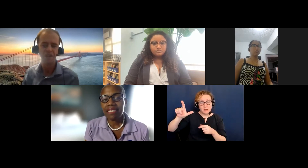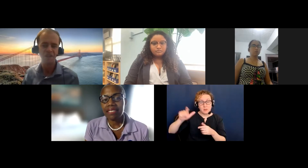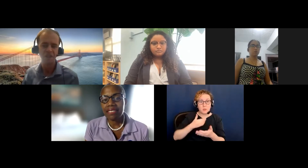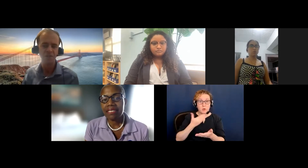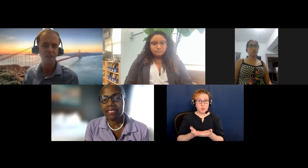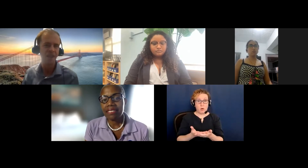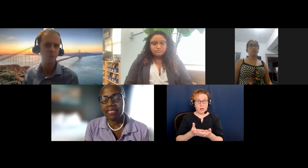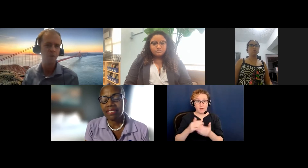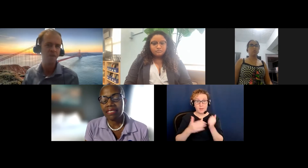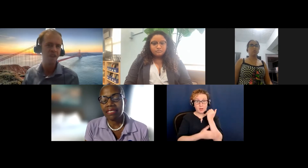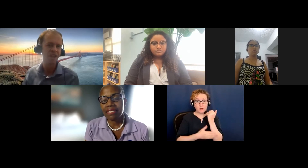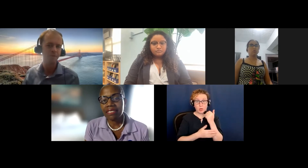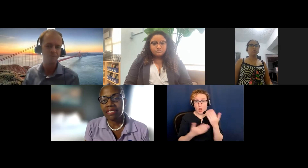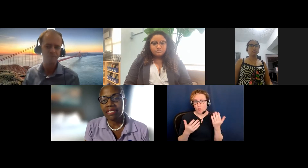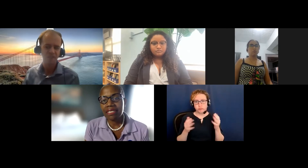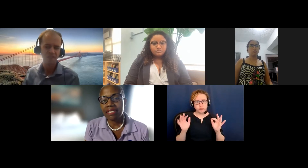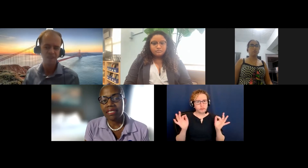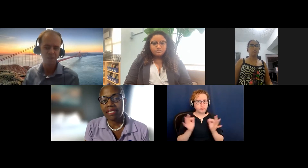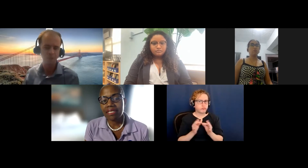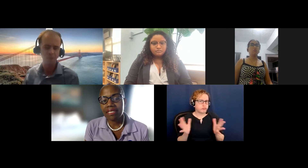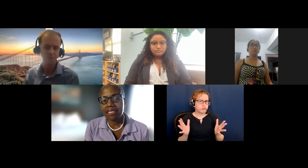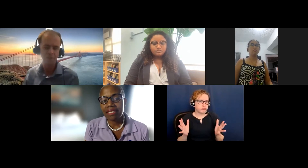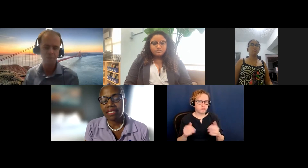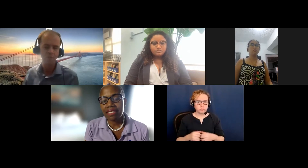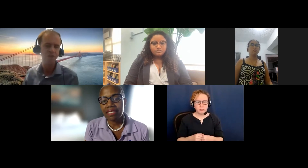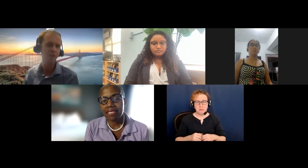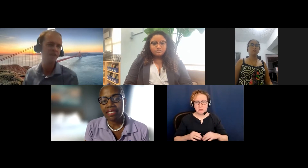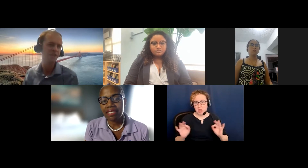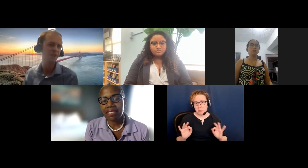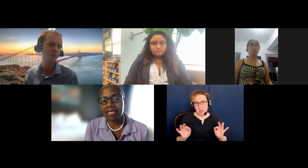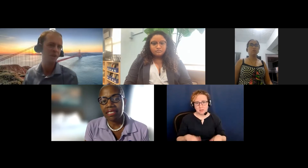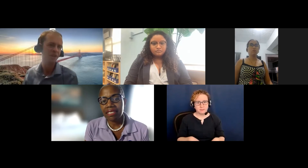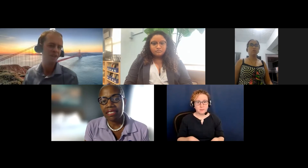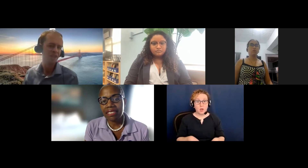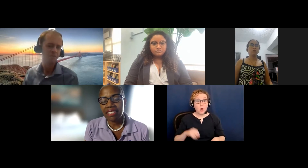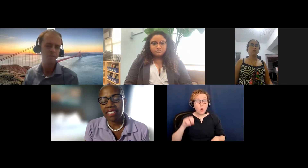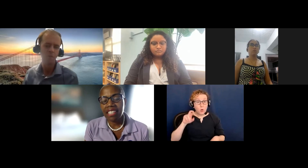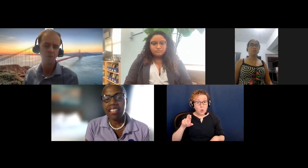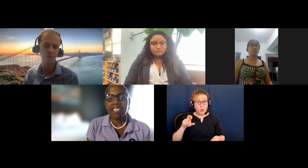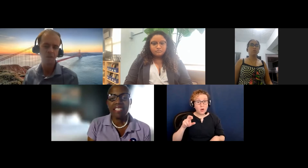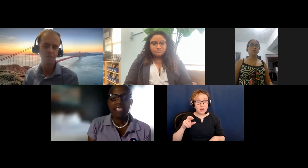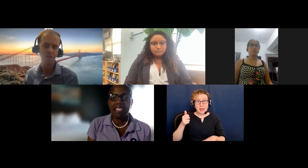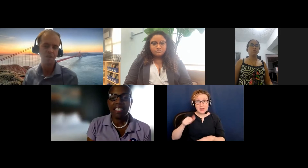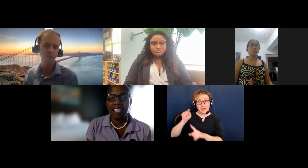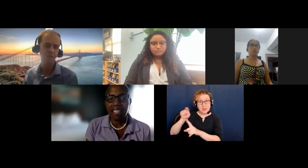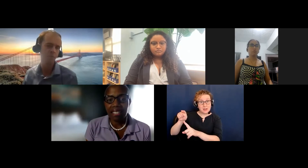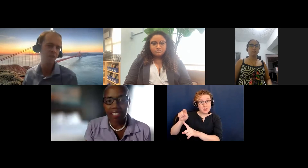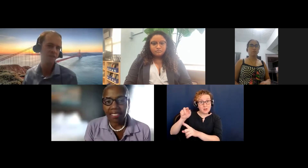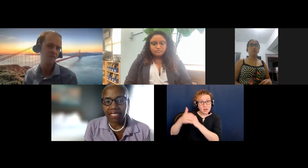On the other side of that, were there aspects that you wished you had considered before going abroad?